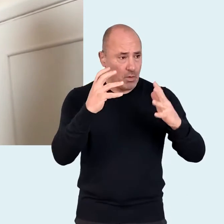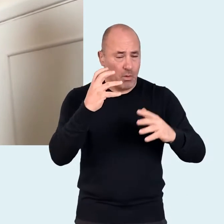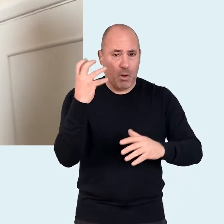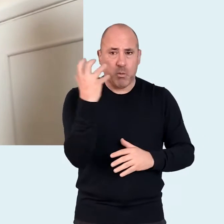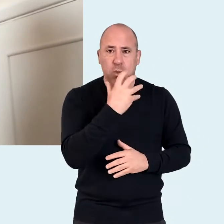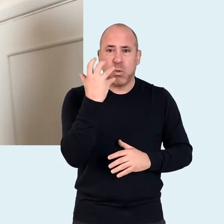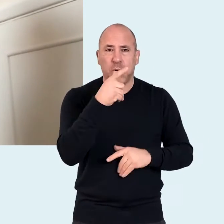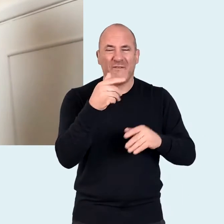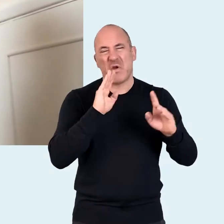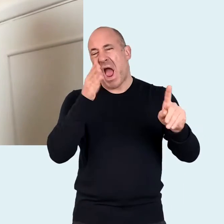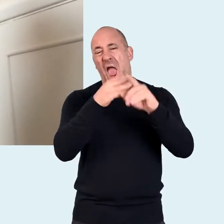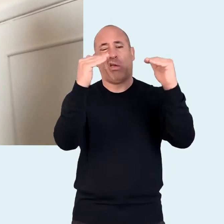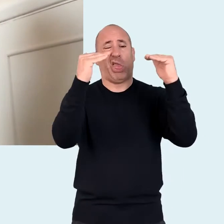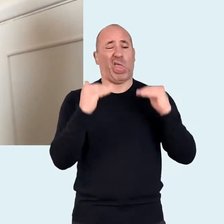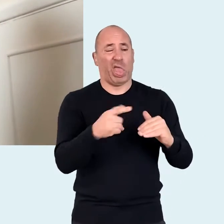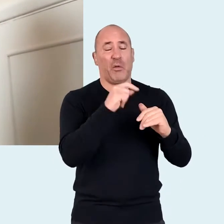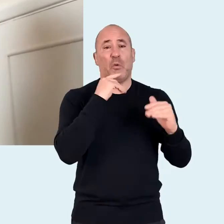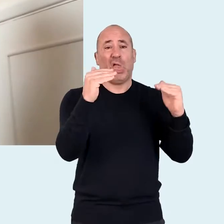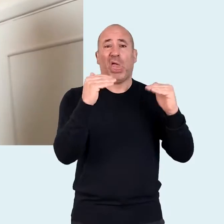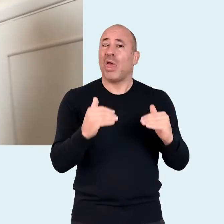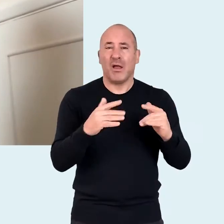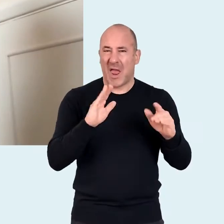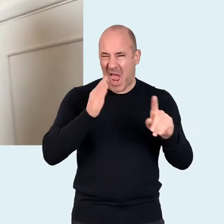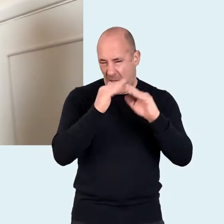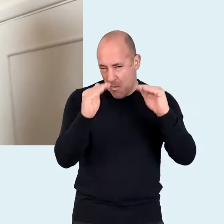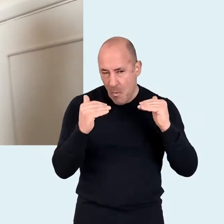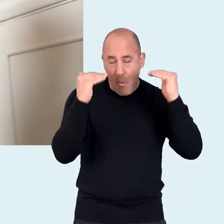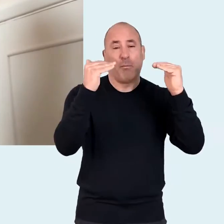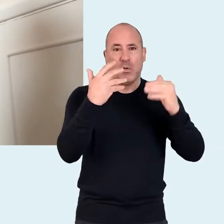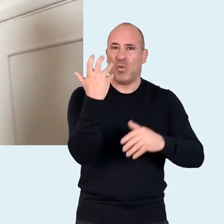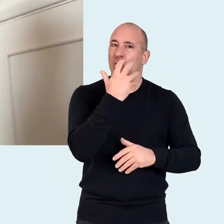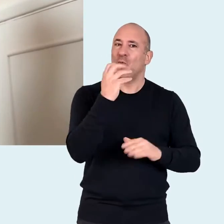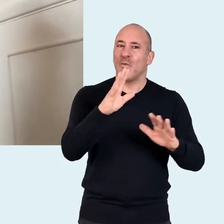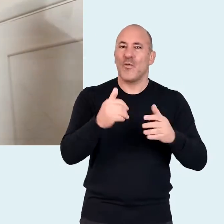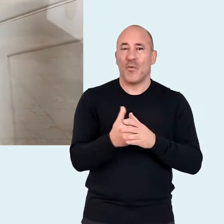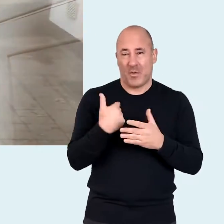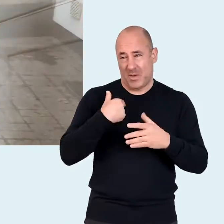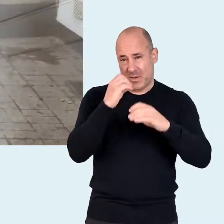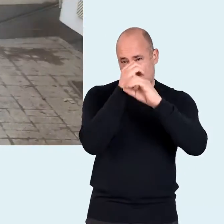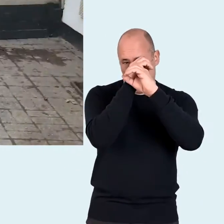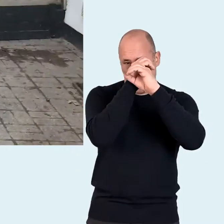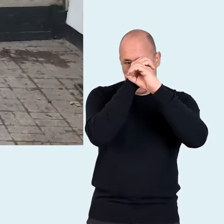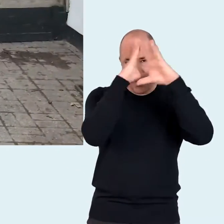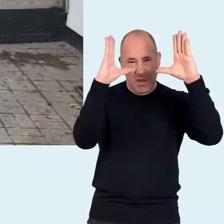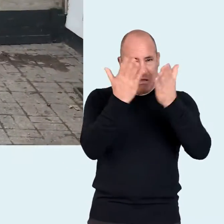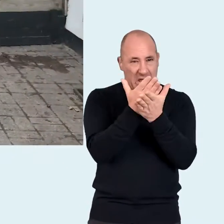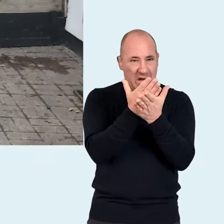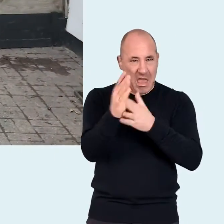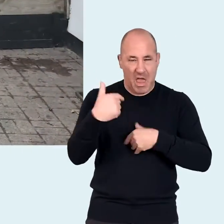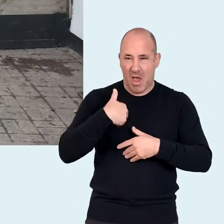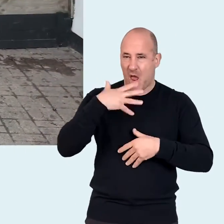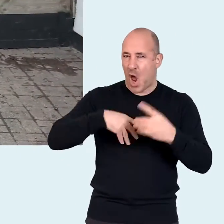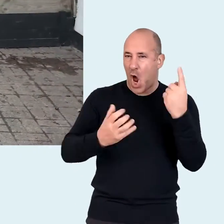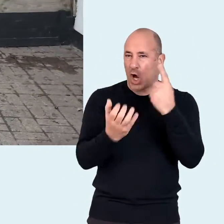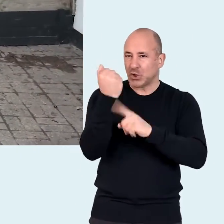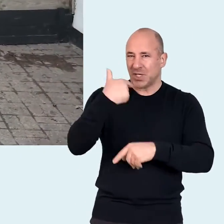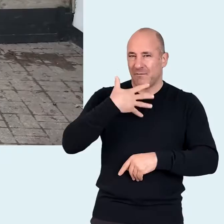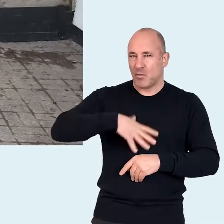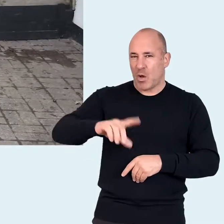they step up to the mark and beyond. I had a very clear vision of what I wanted to achieve,